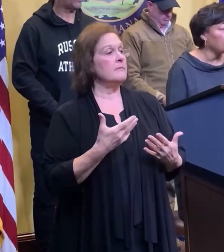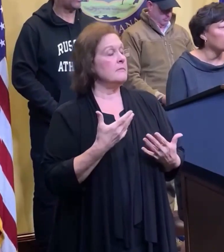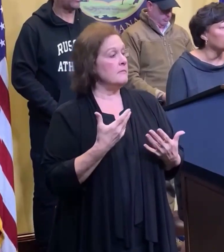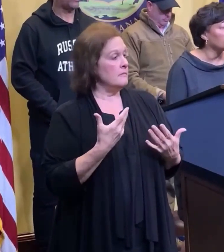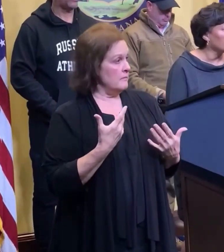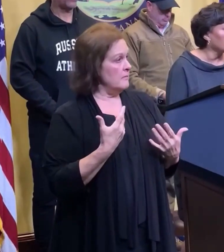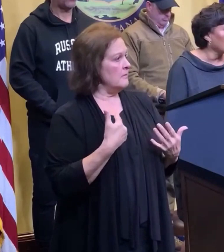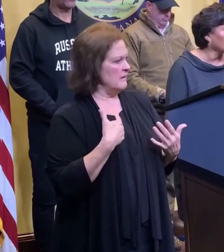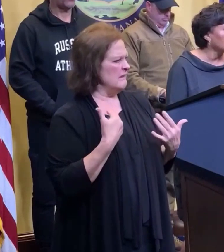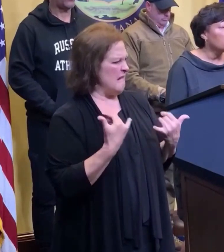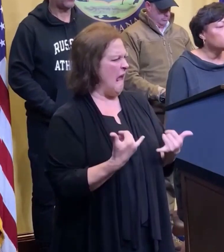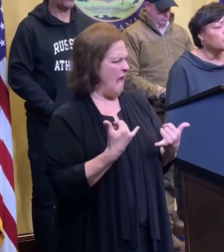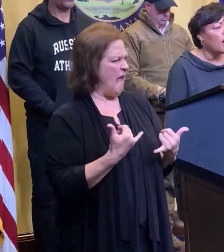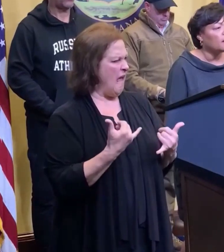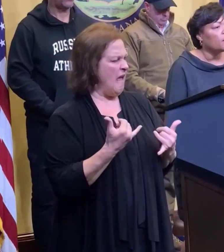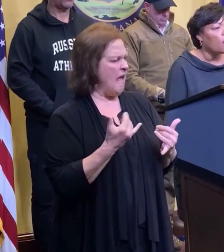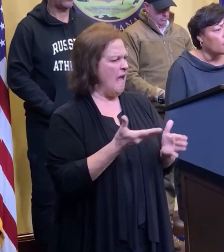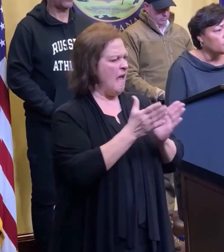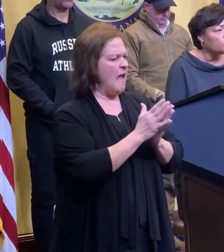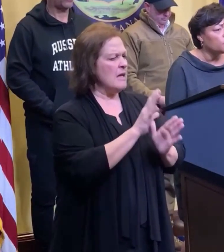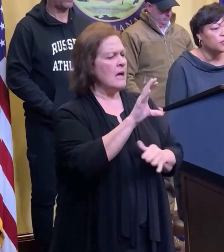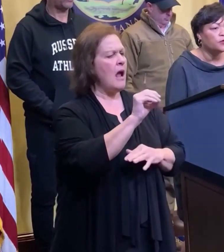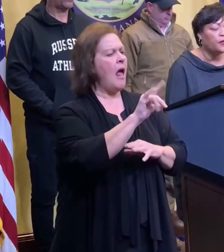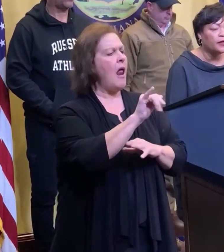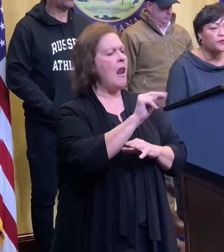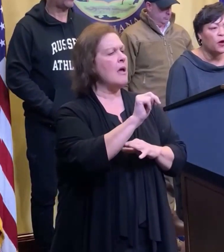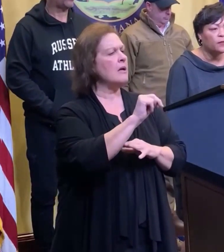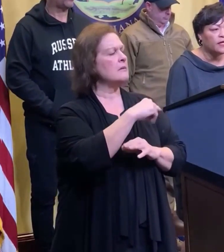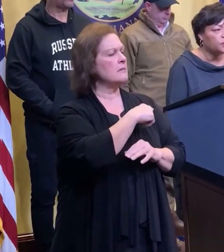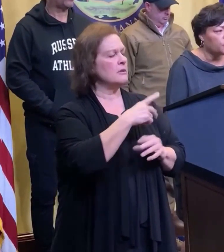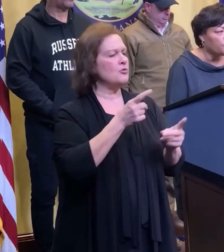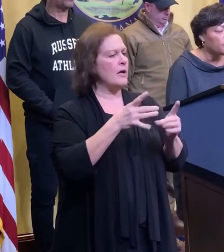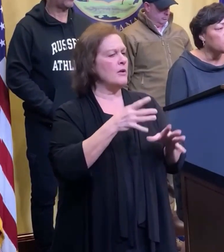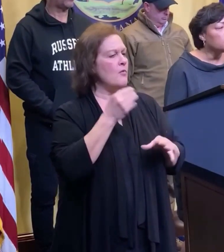i'm going to turn it over to colin arnold who is our director of homeland security